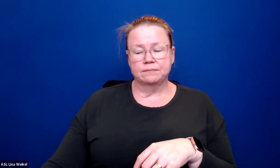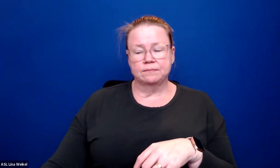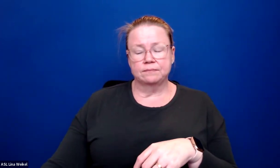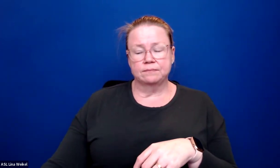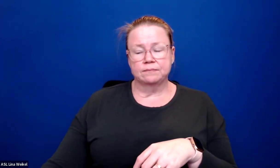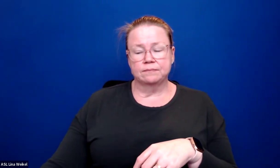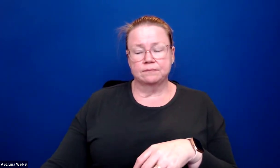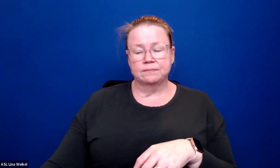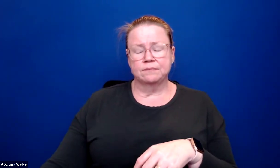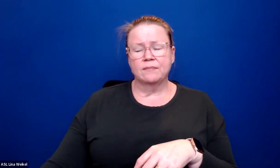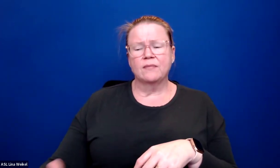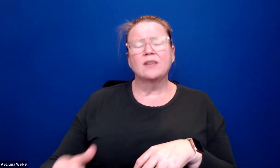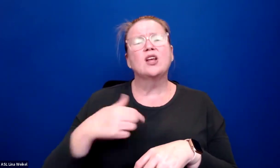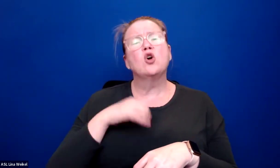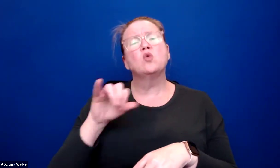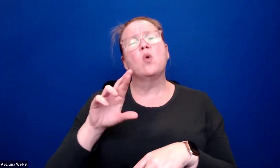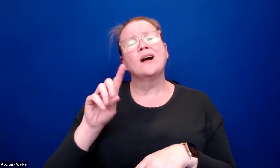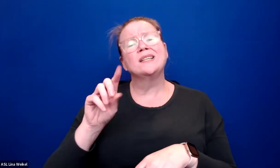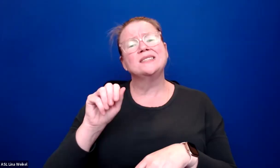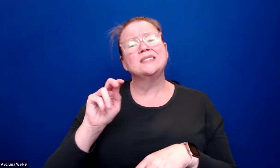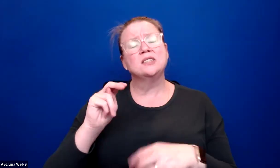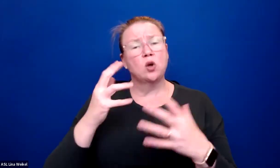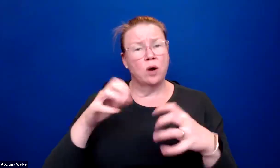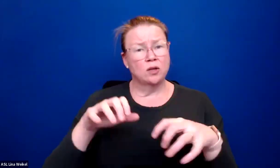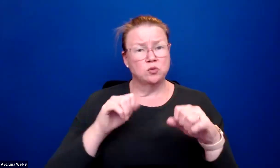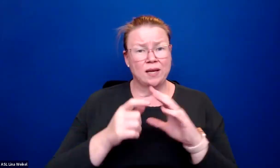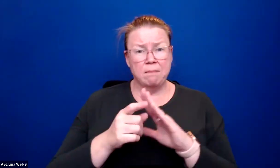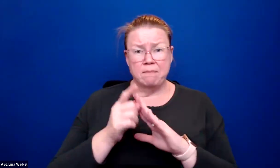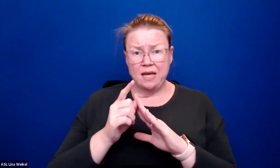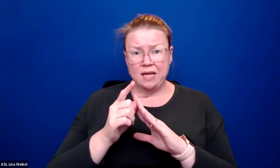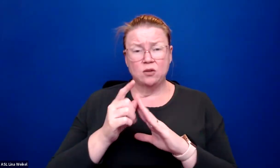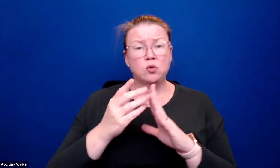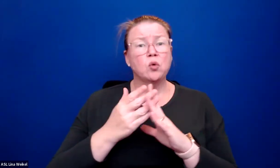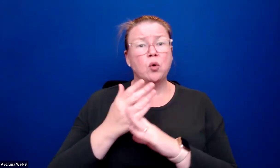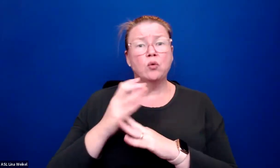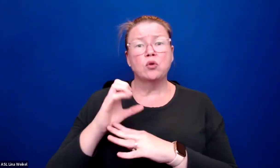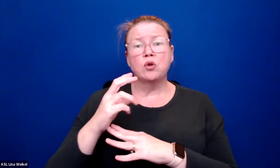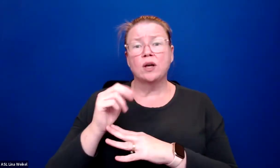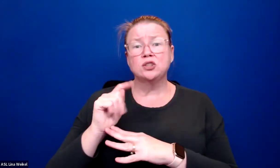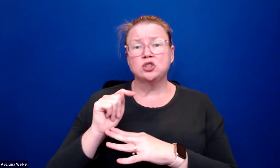Jordan Hayes (she, her): Hey, Alyssa, this is Jordan. I just wanted to take a minute to go through the chat on some of the